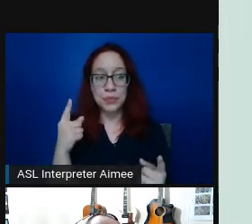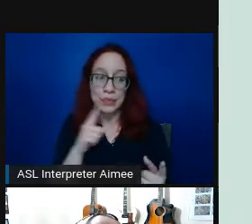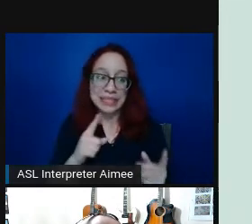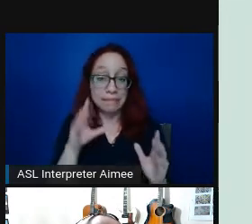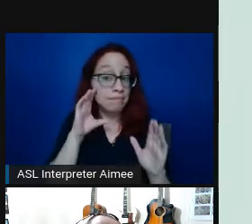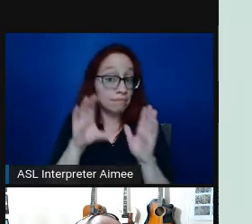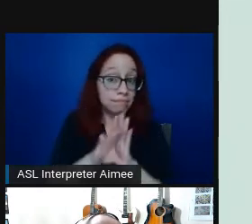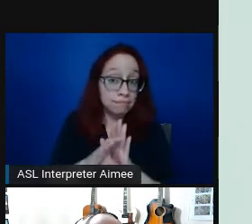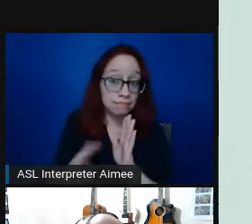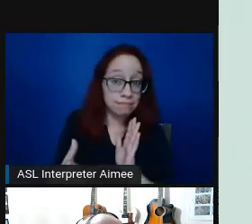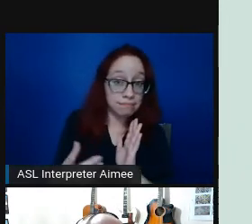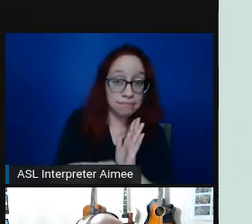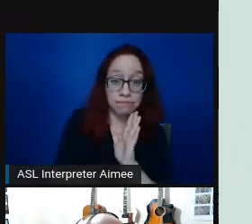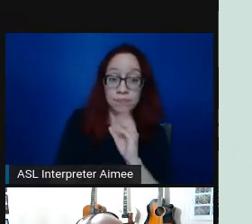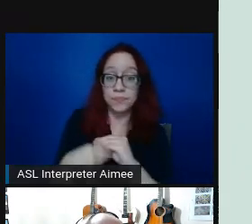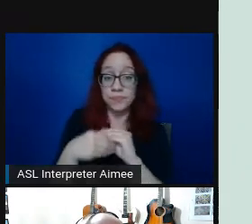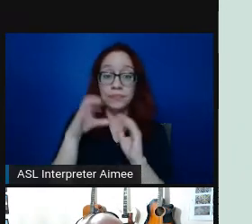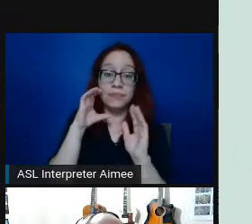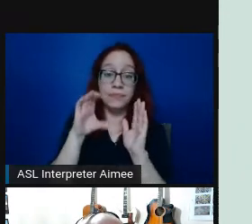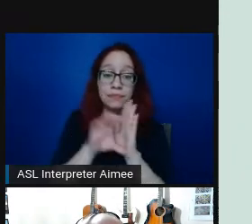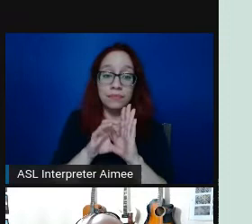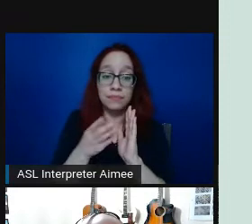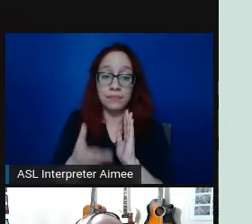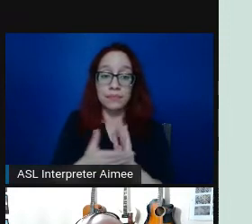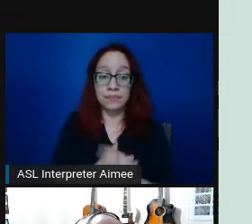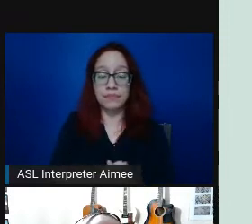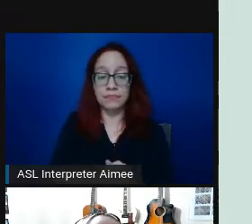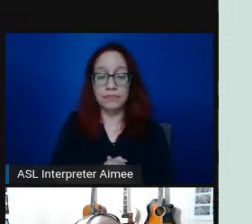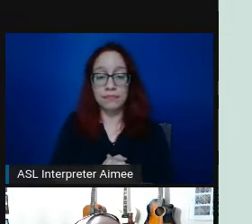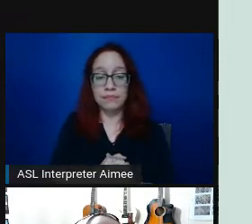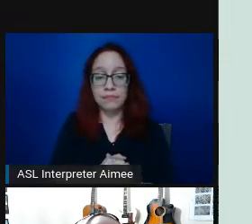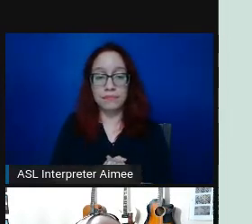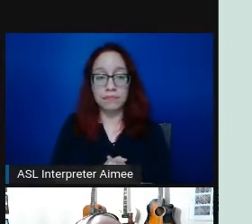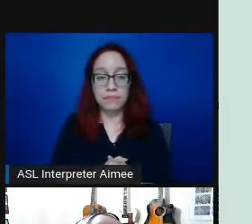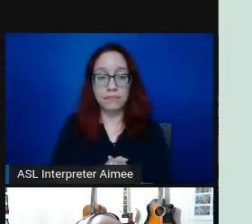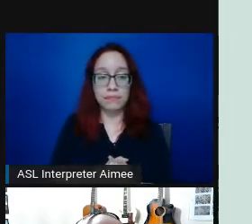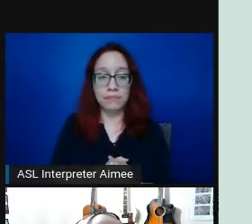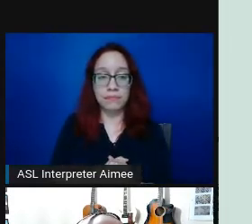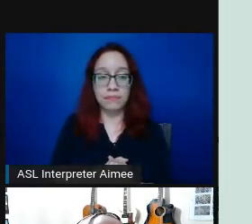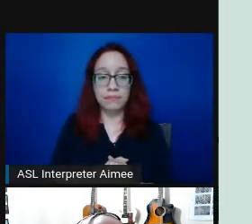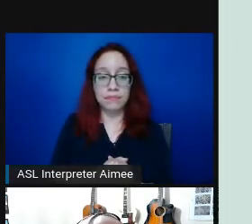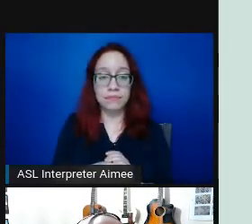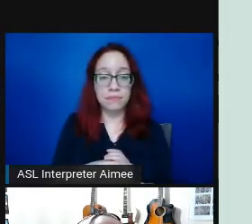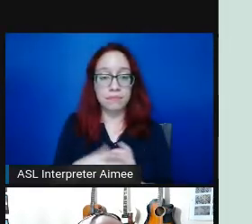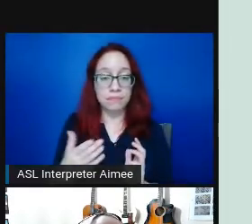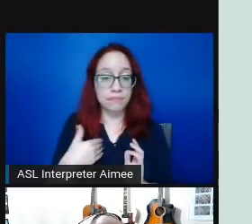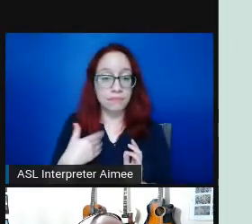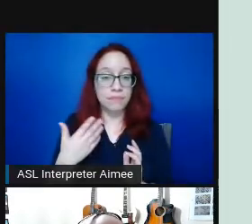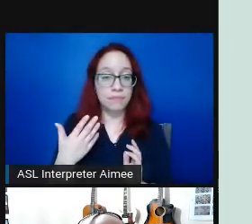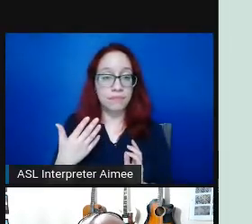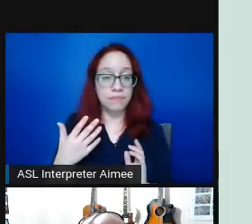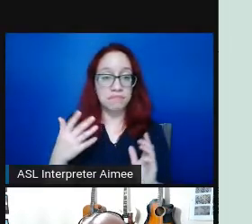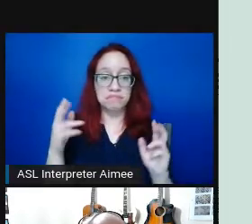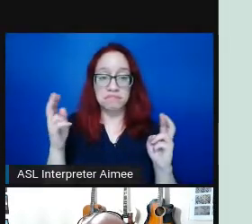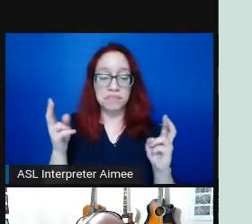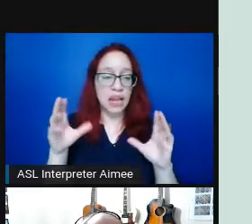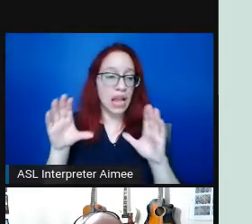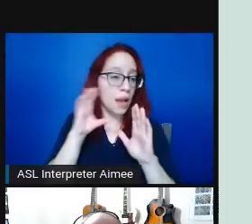I've added some images to the site, to this page. I've got a plain image with a caption, I've also set